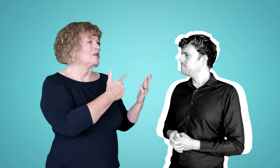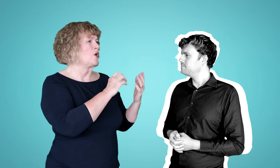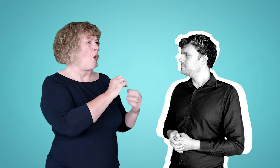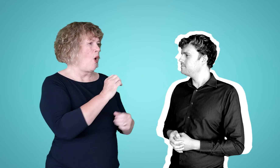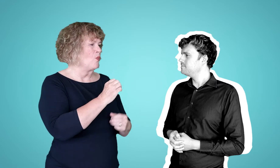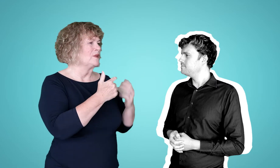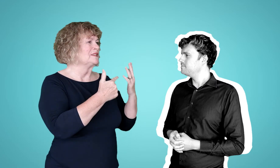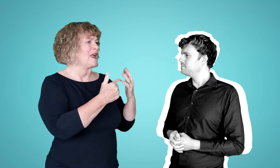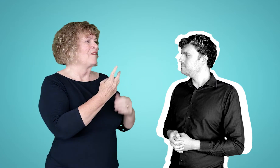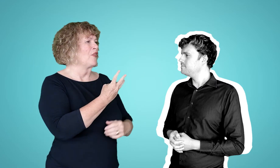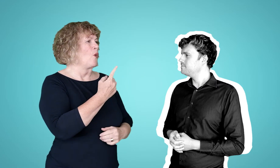or text phone